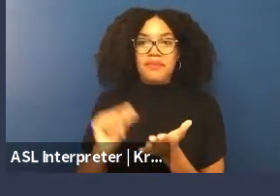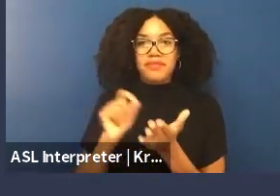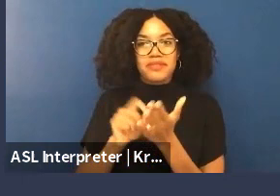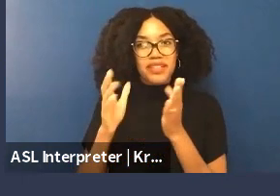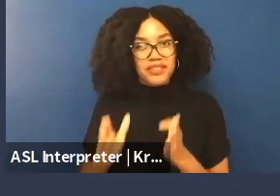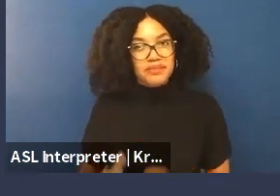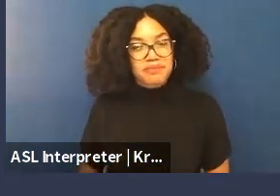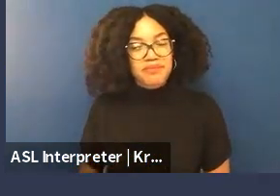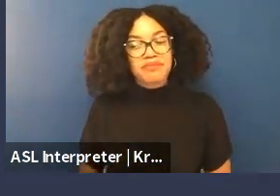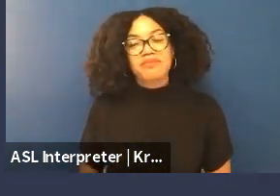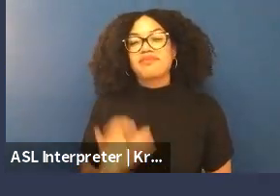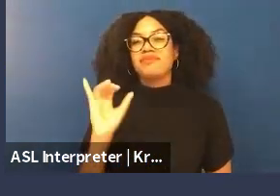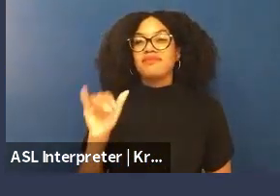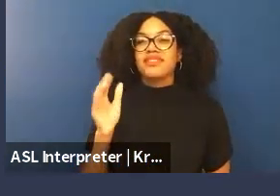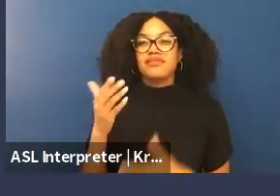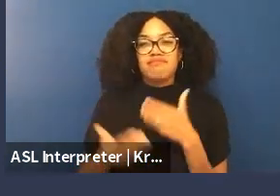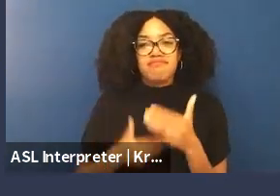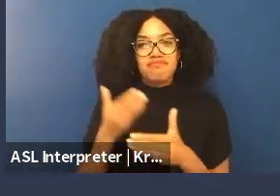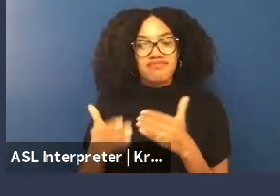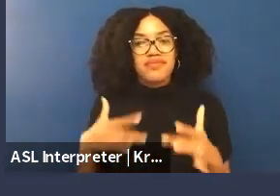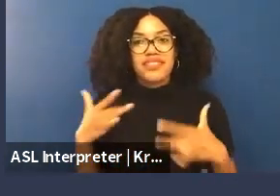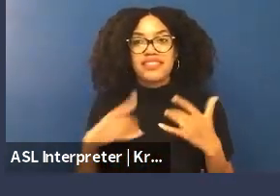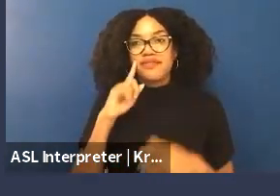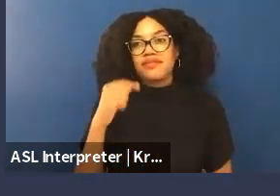in the works and it's something that's really exciting, for me, and probably wouldn't have